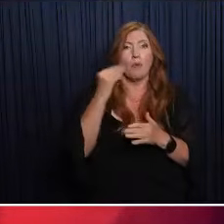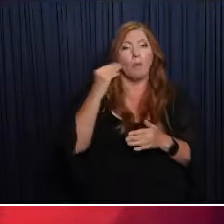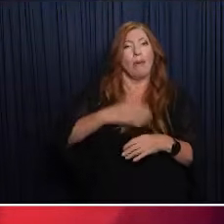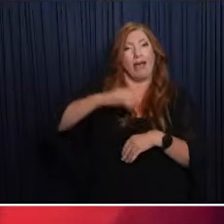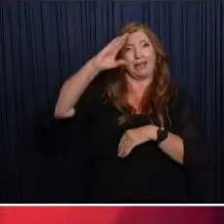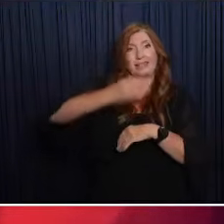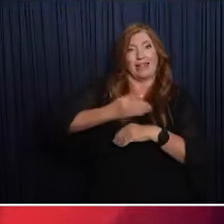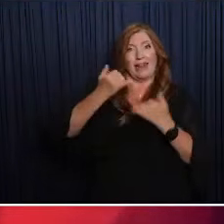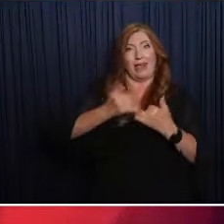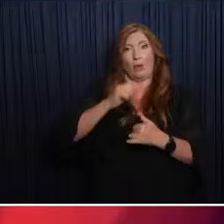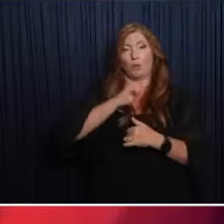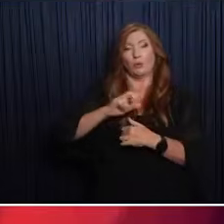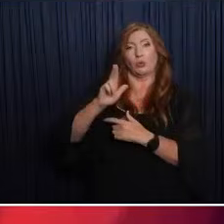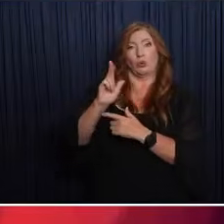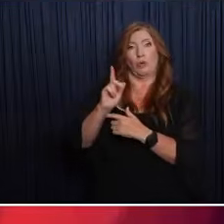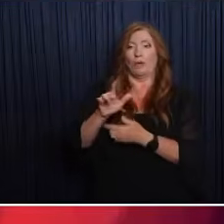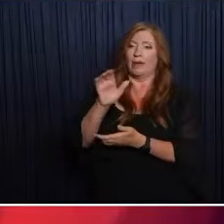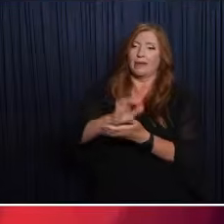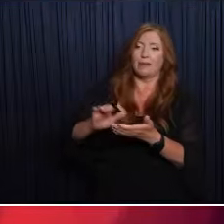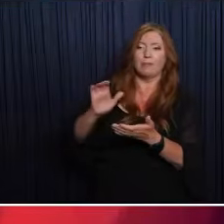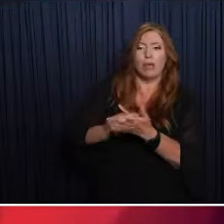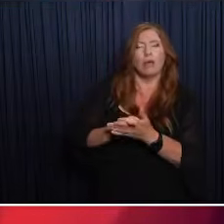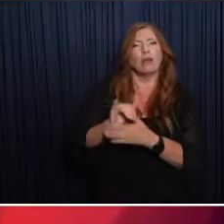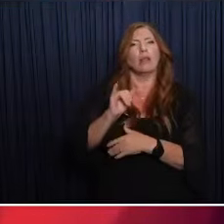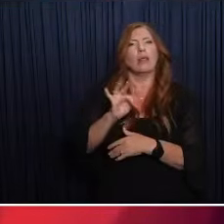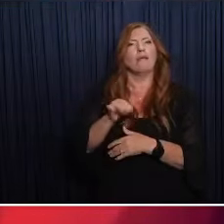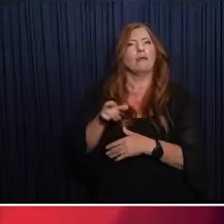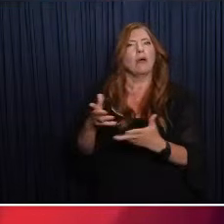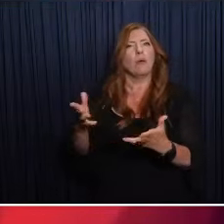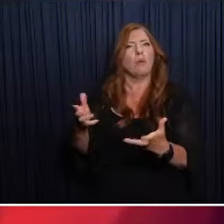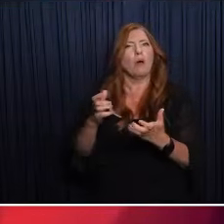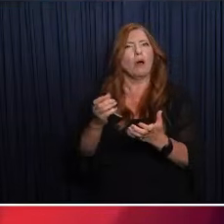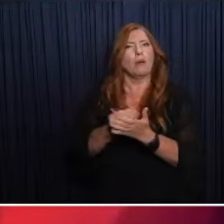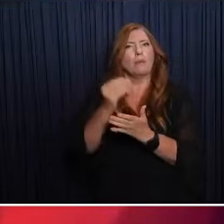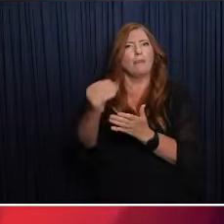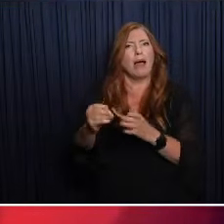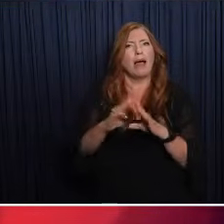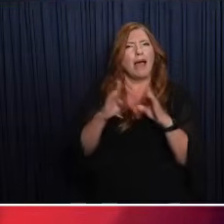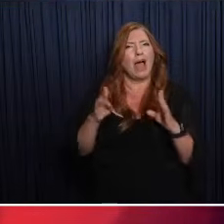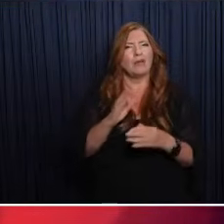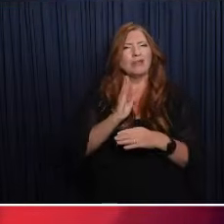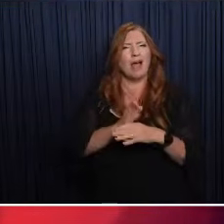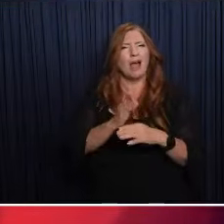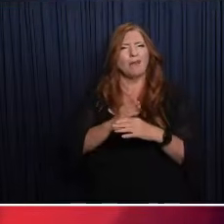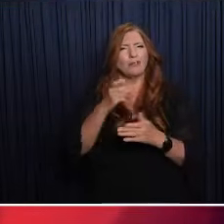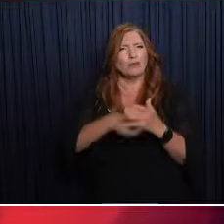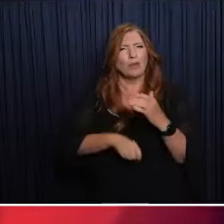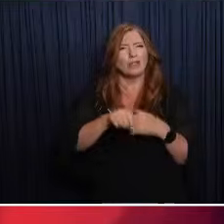FOR PEOPLE TO BUY A HOME. RIGHT NOW I HAVE A 23-YEAR-OLD SON. IF HE IS GOING TO GO BUY A